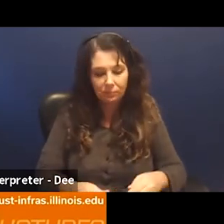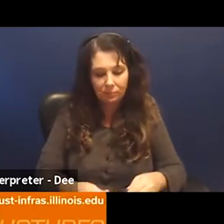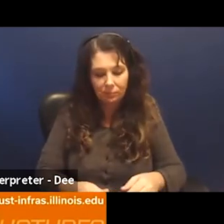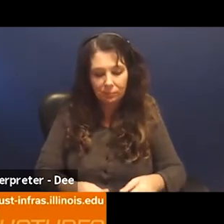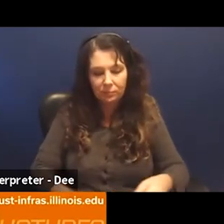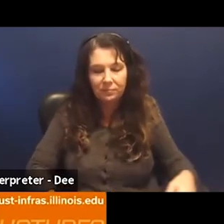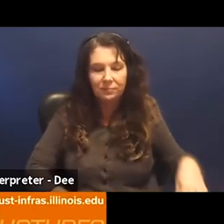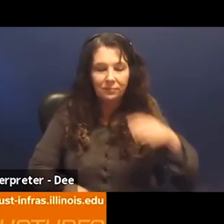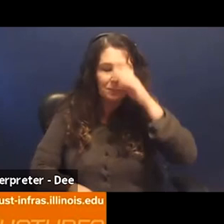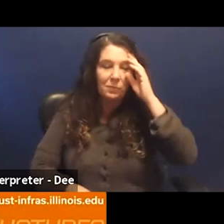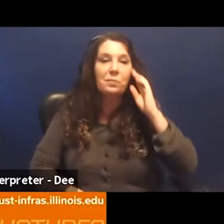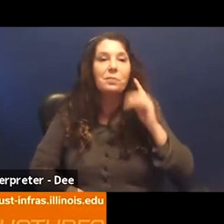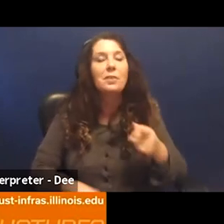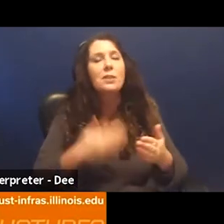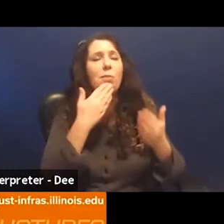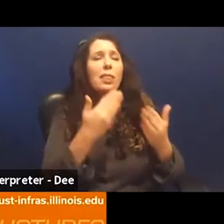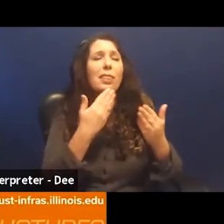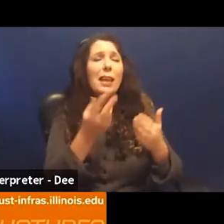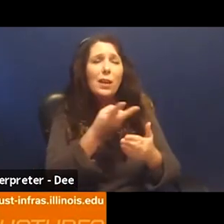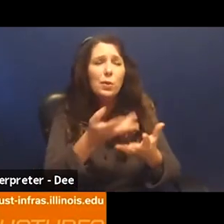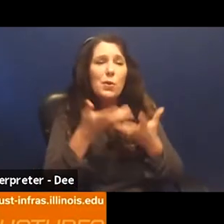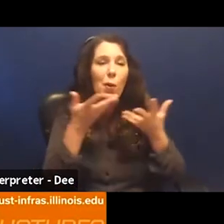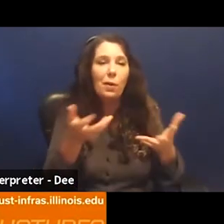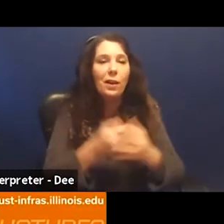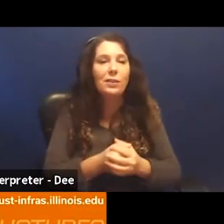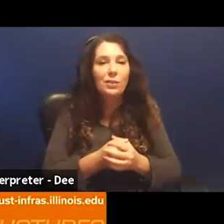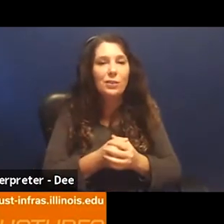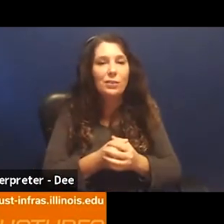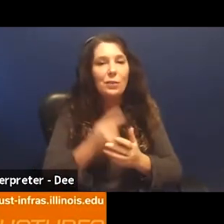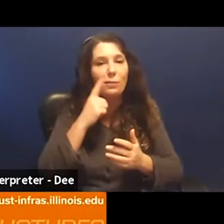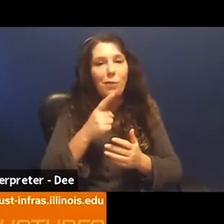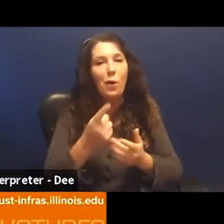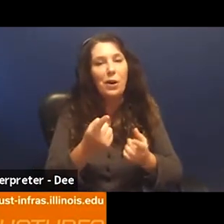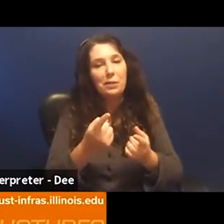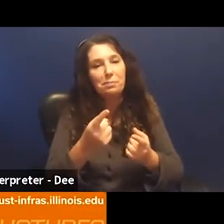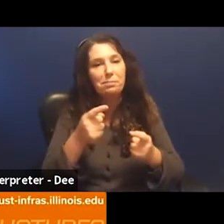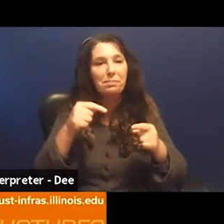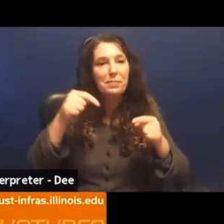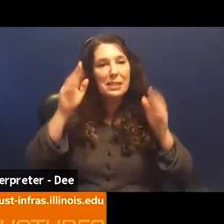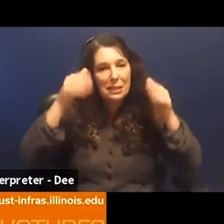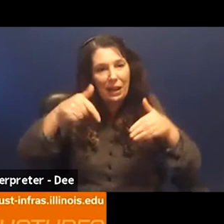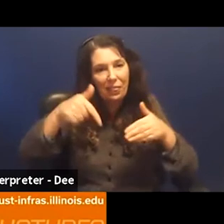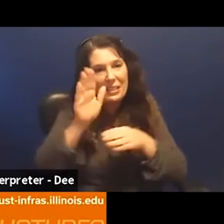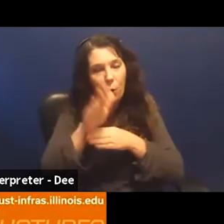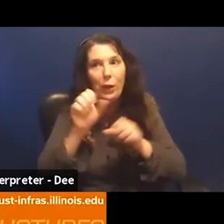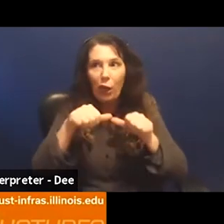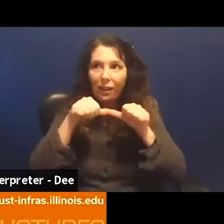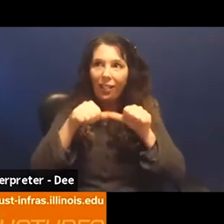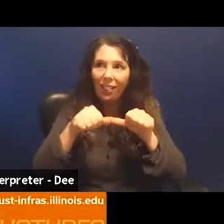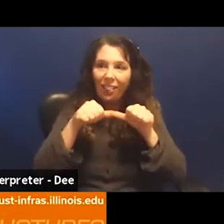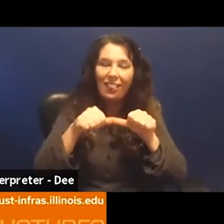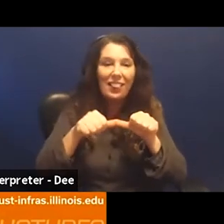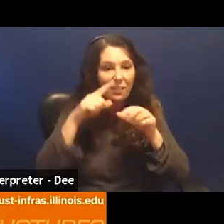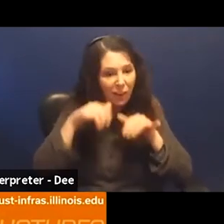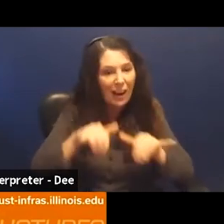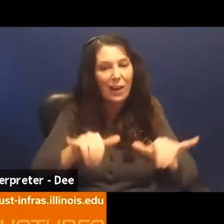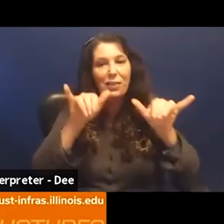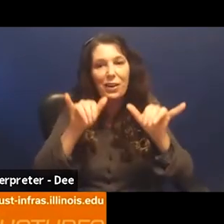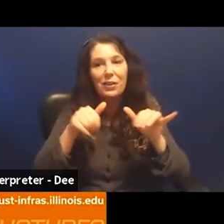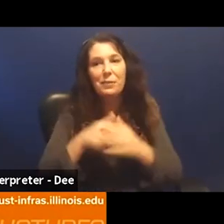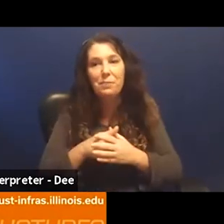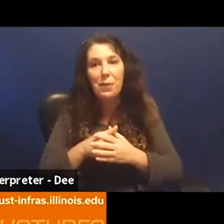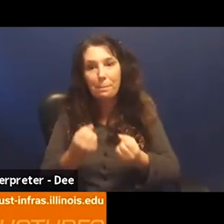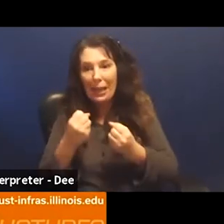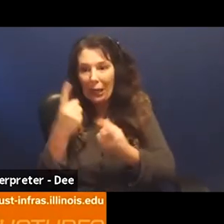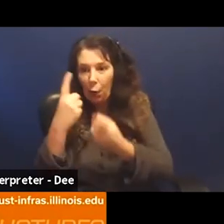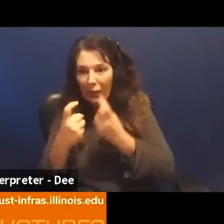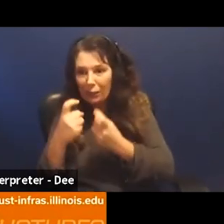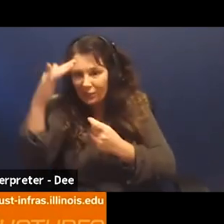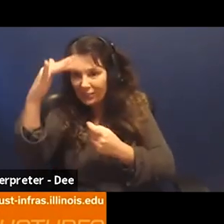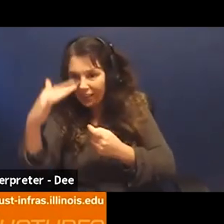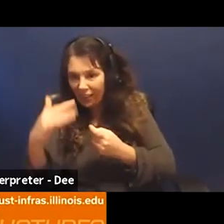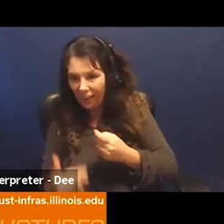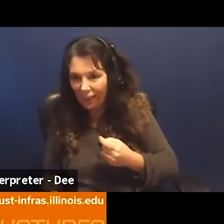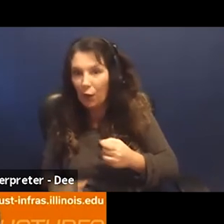Catherine, Lauren thank you so much for spending this part of the afternoon I feel like we could keep the discussion going on forever, according to our questions log and the q amp a box we could clearly, keep this question.